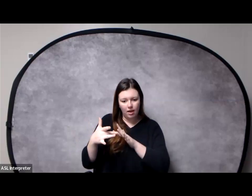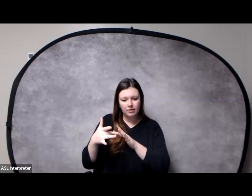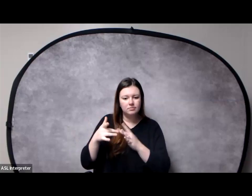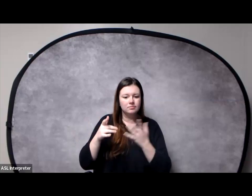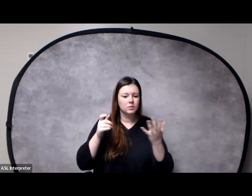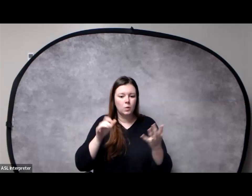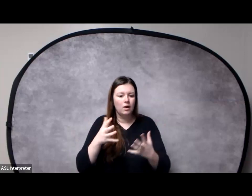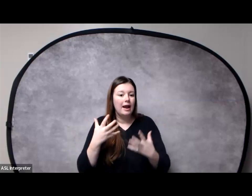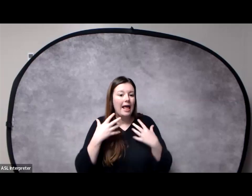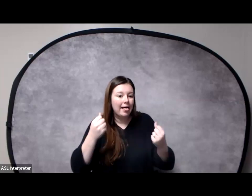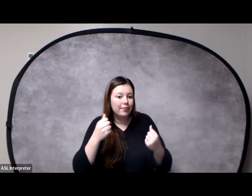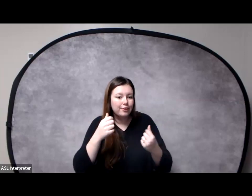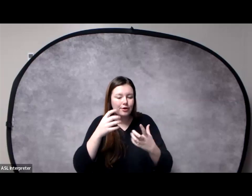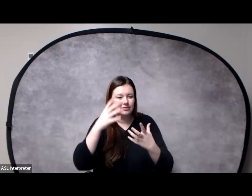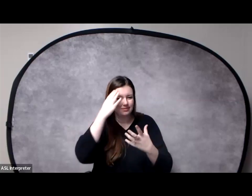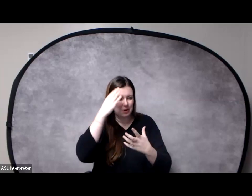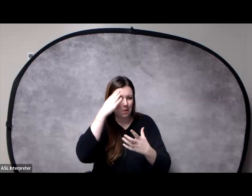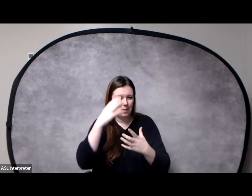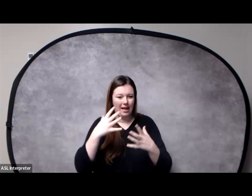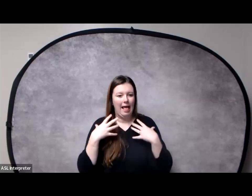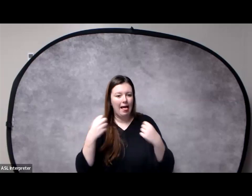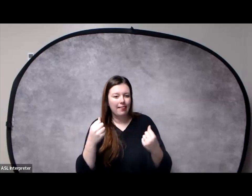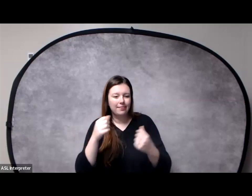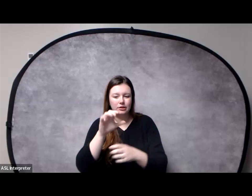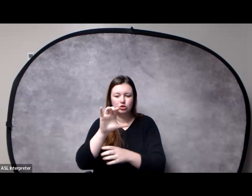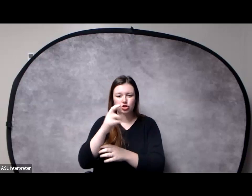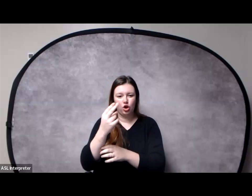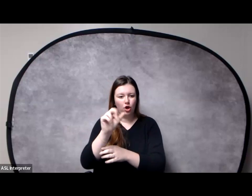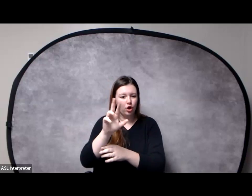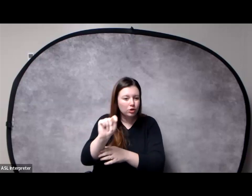And it seems every time I go to a hospital, there's a kiosk there.